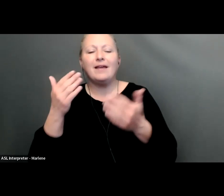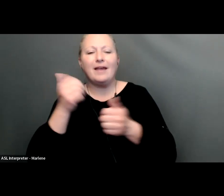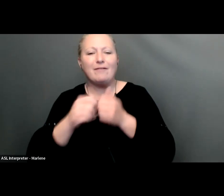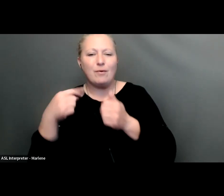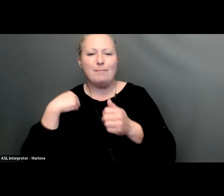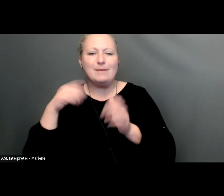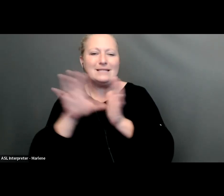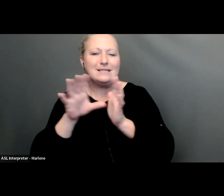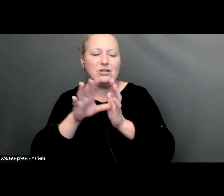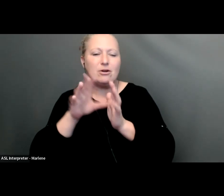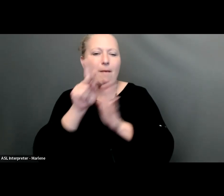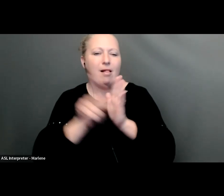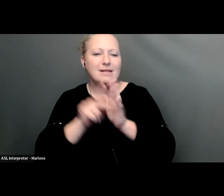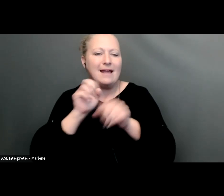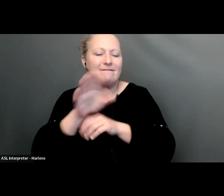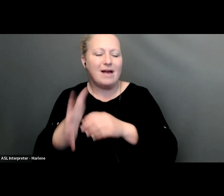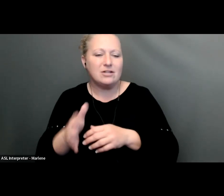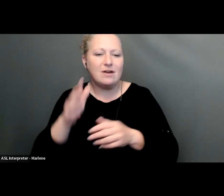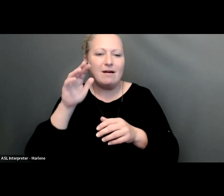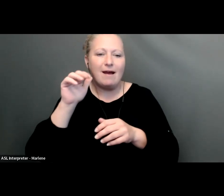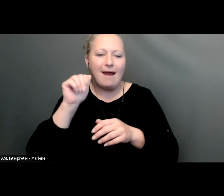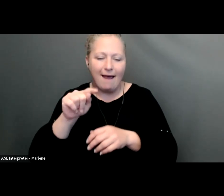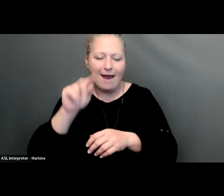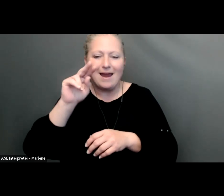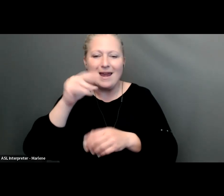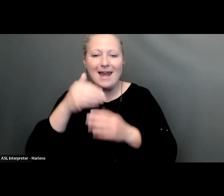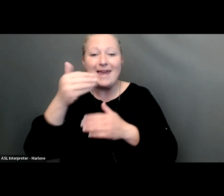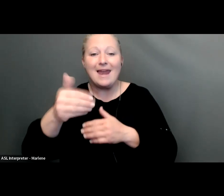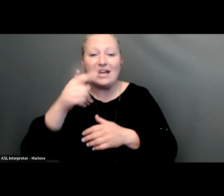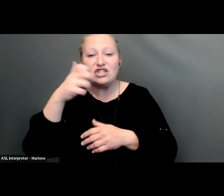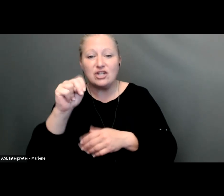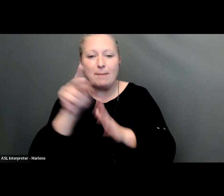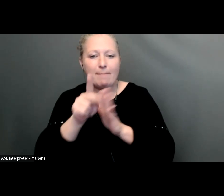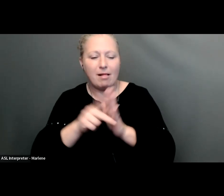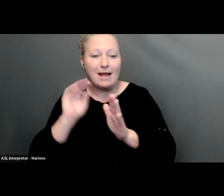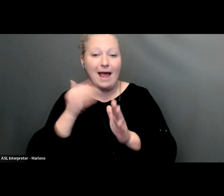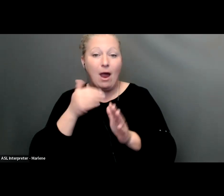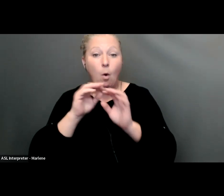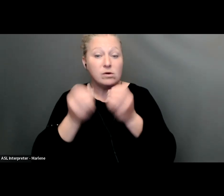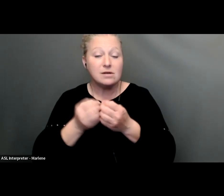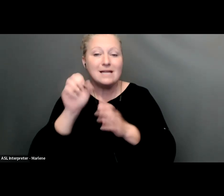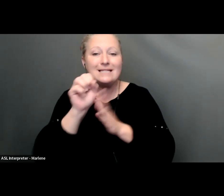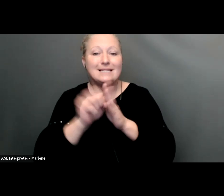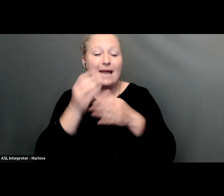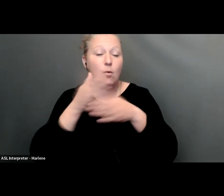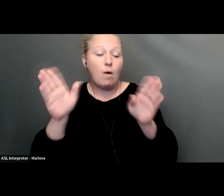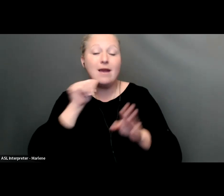a senior policy advisor at NextGen policy. Our organization is a statewide nonprofit advocacy